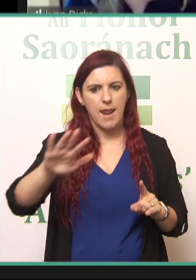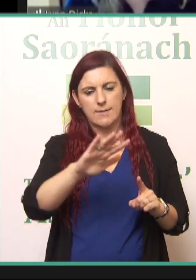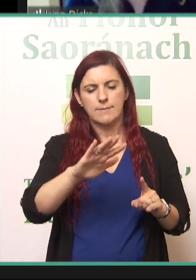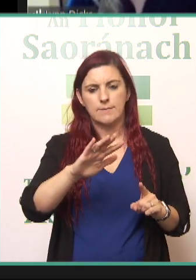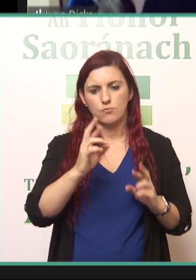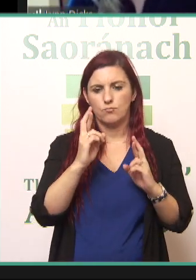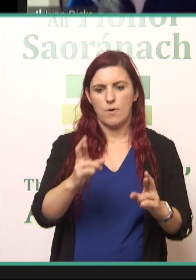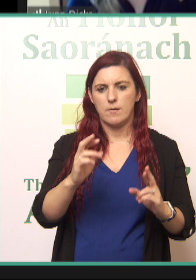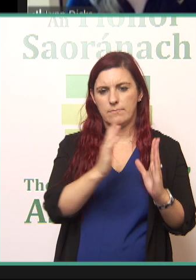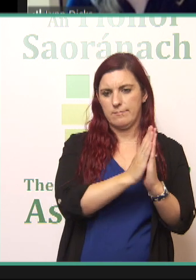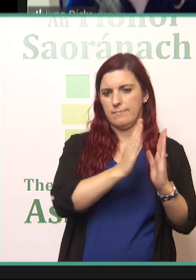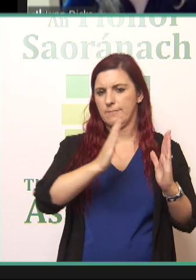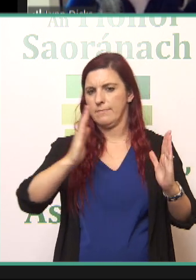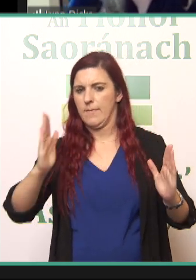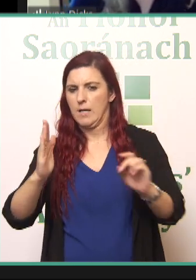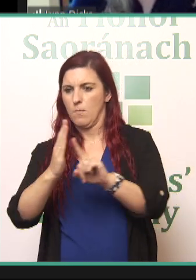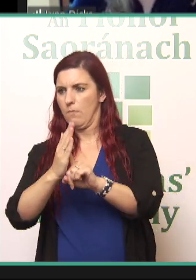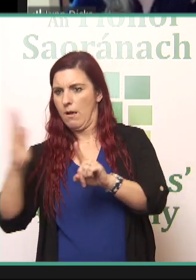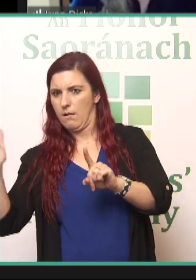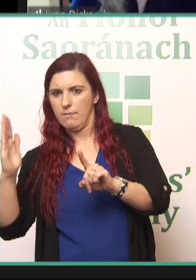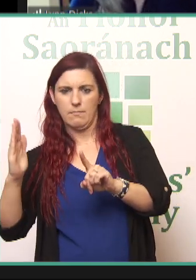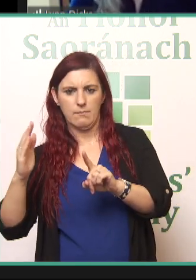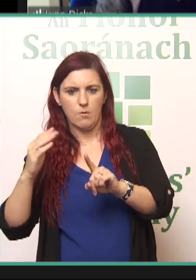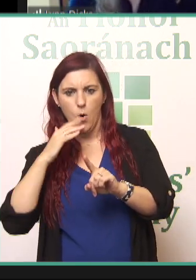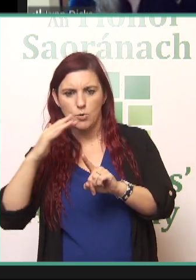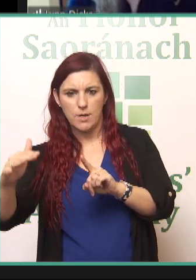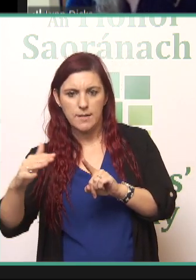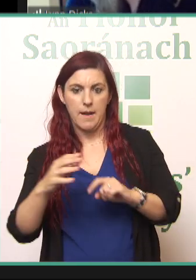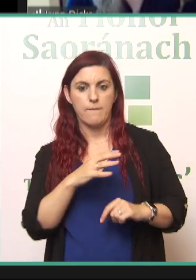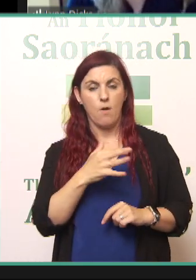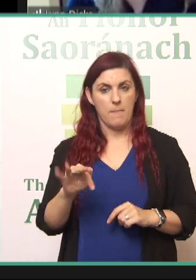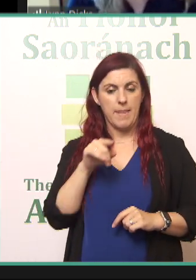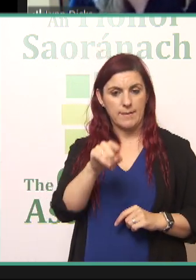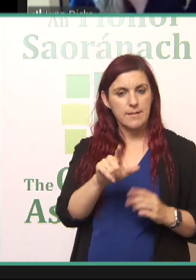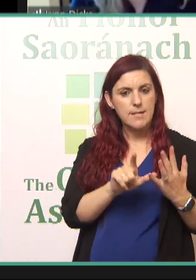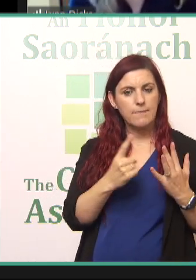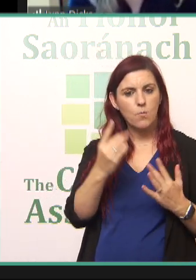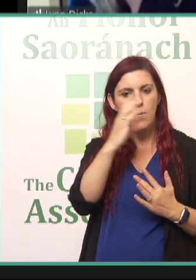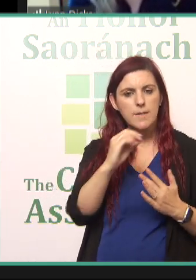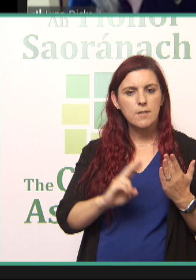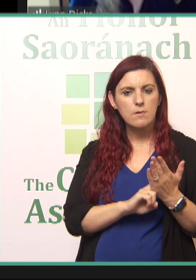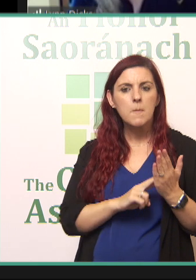most of the world is ocean but 29 is land and then off that land 71 is habitable which means uh we